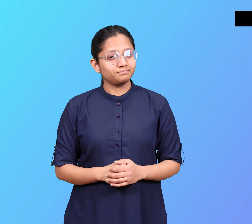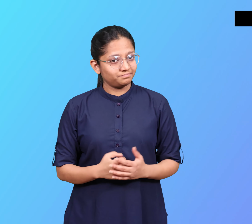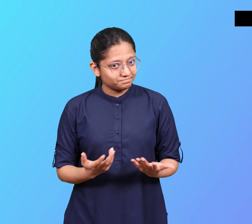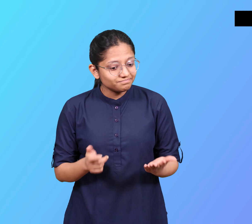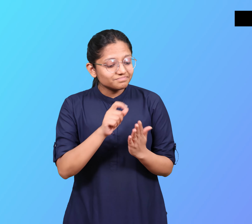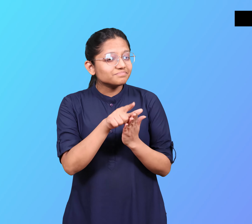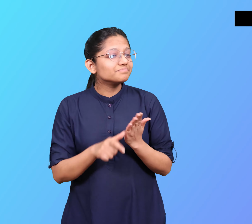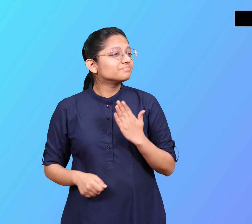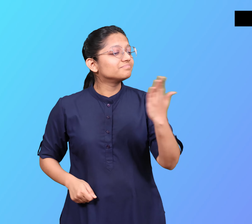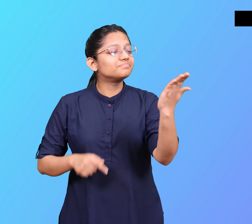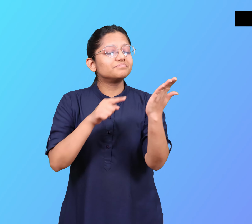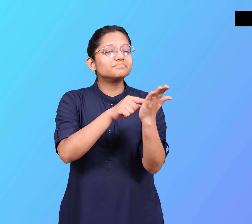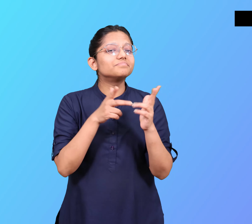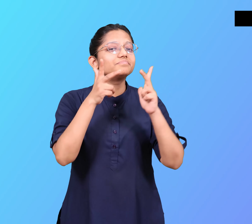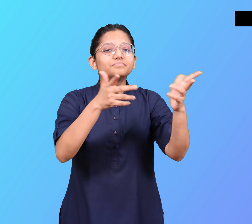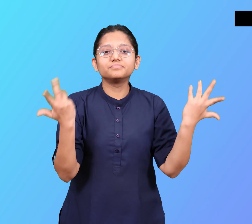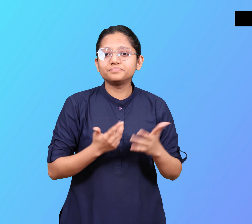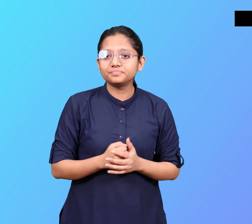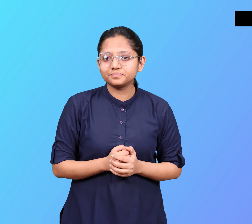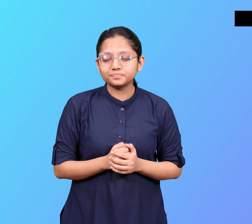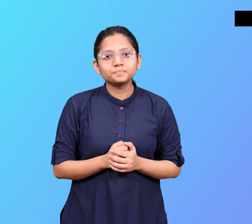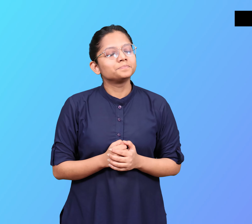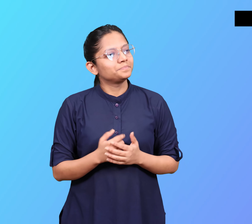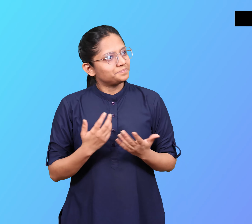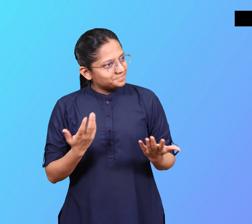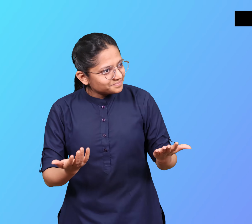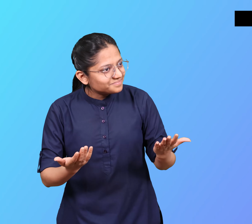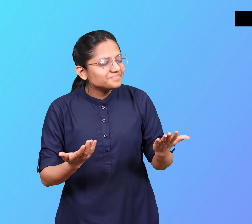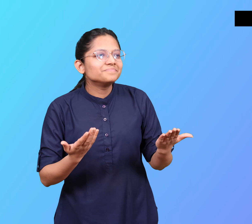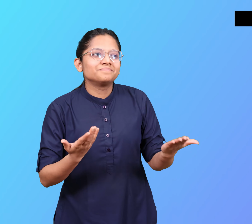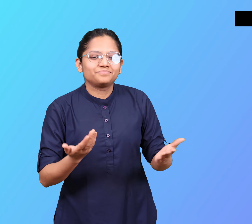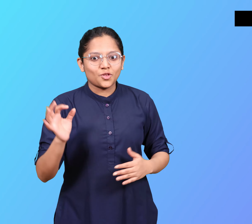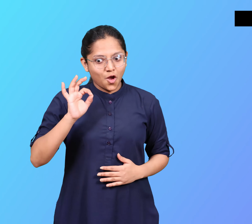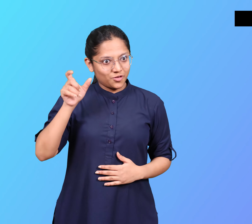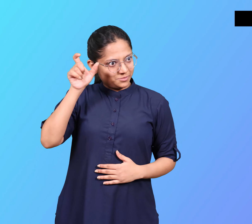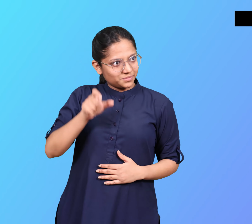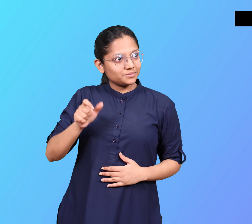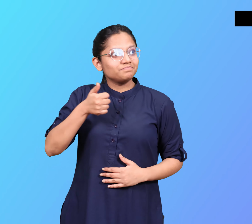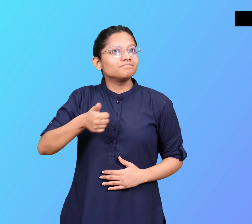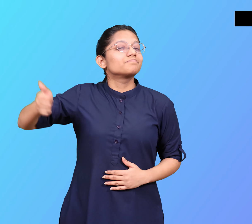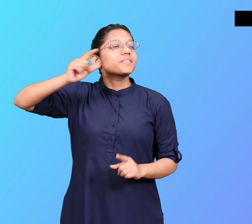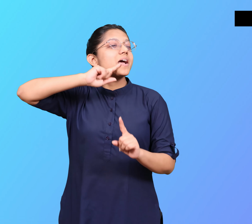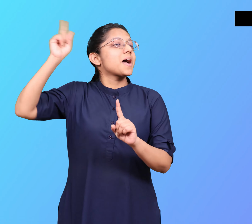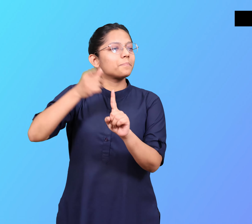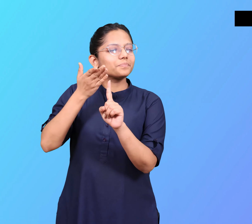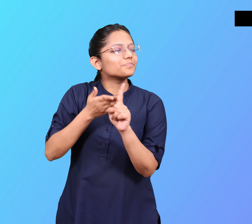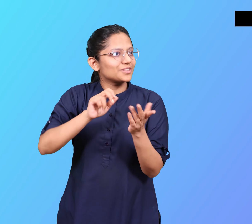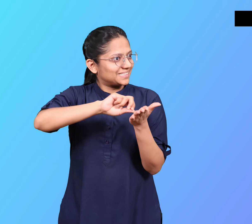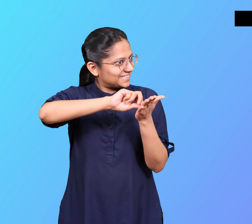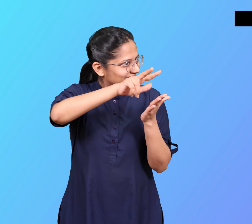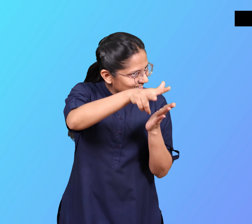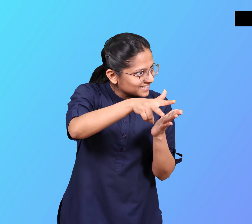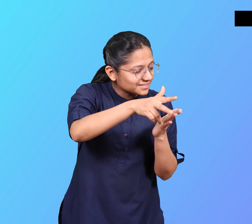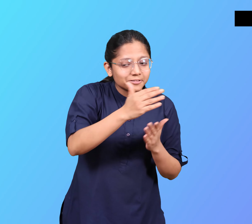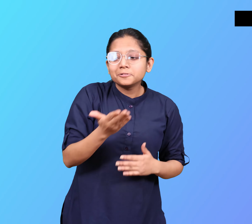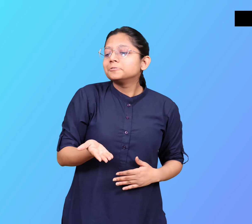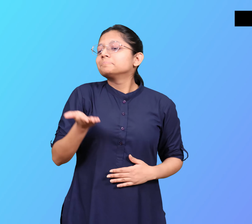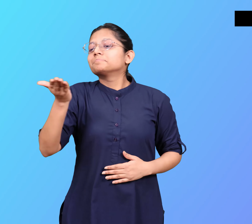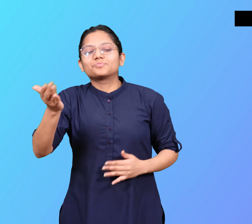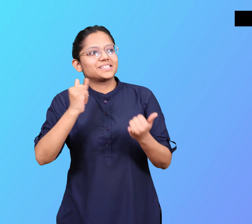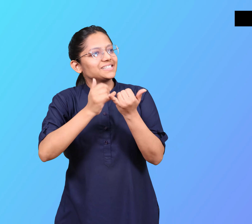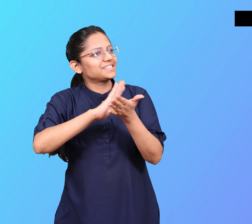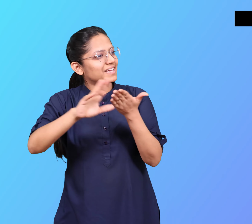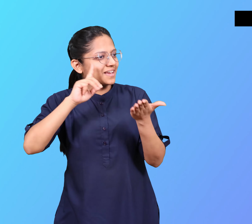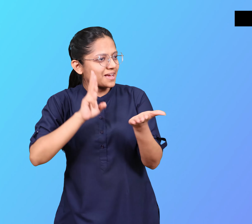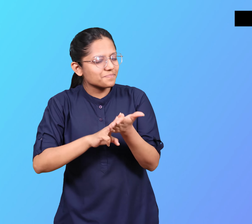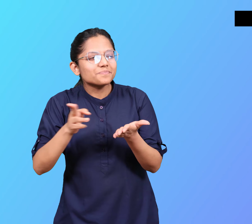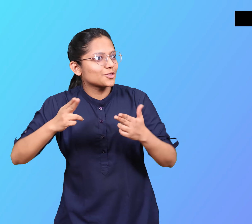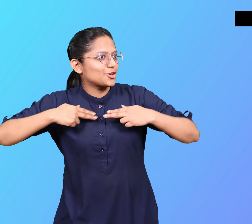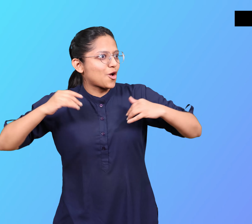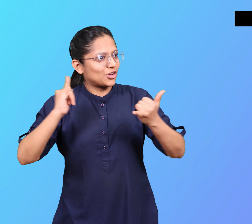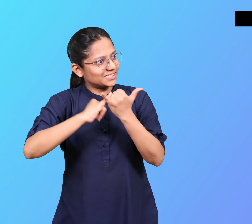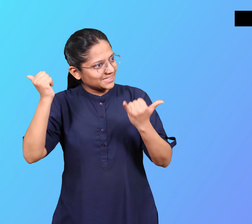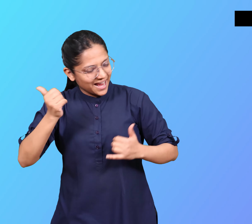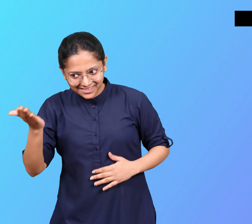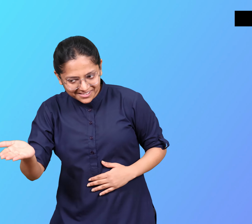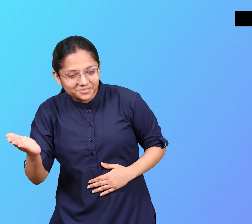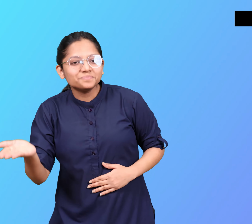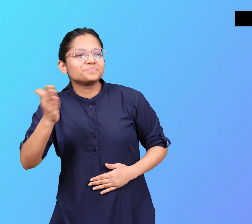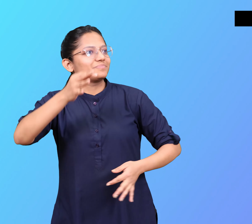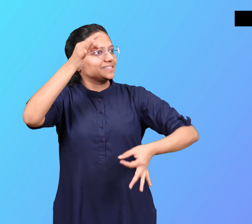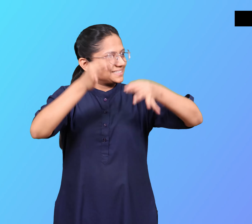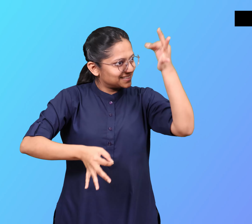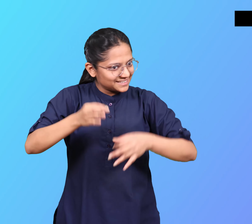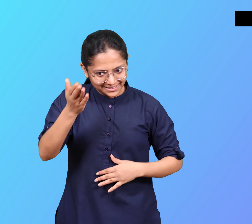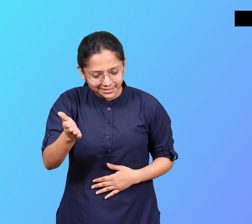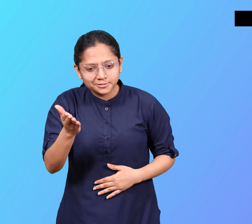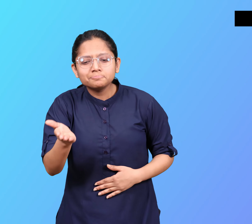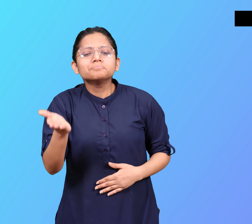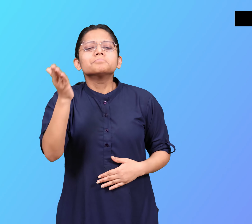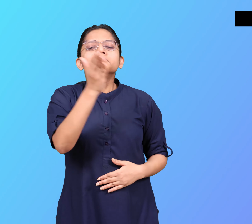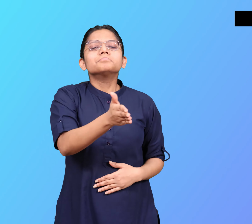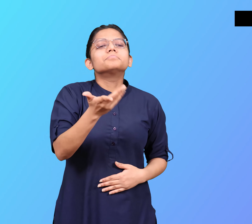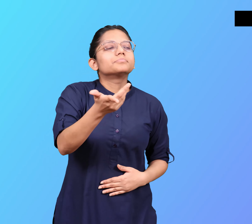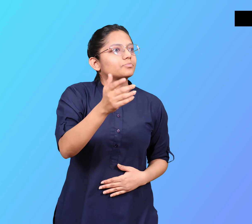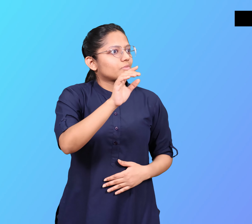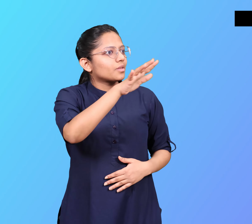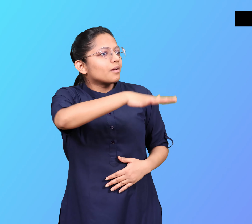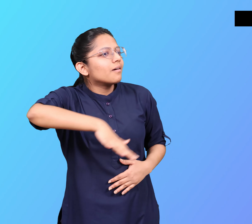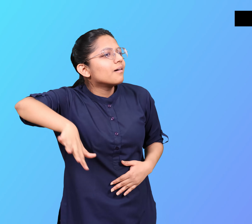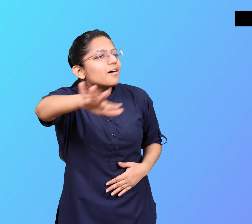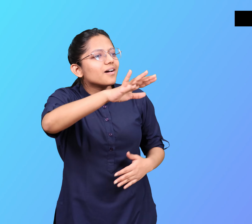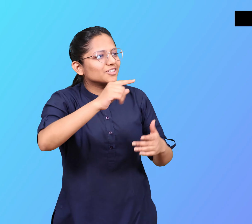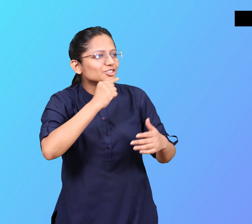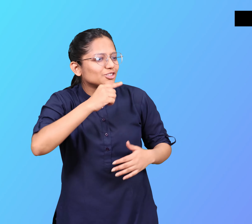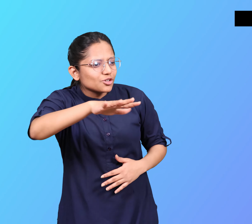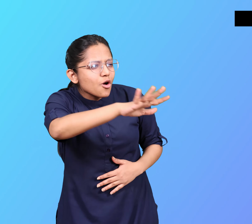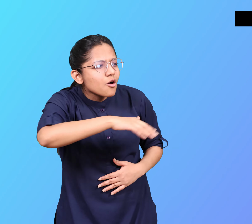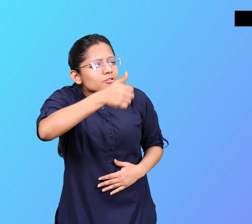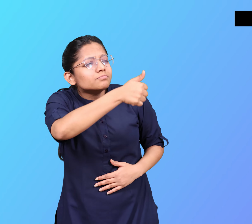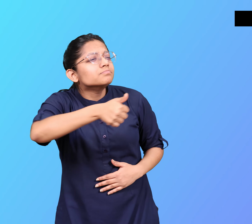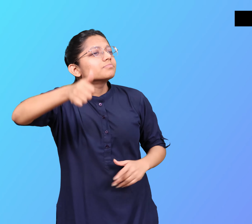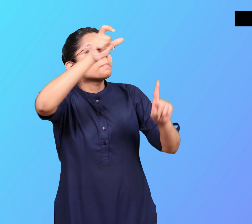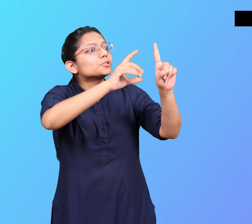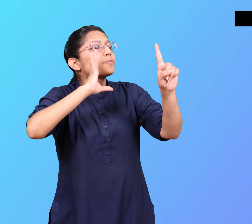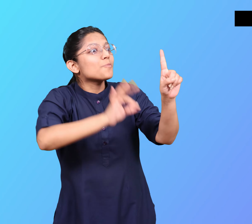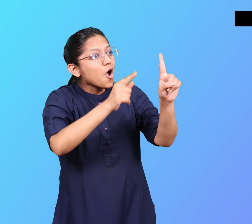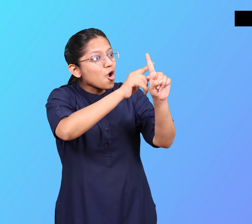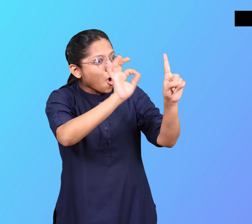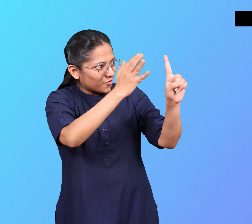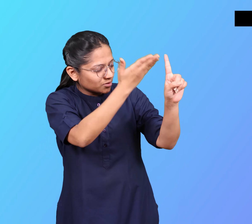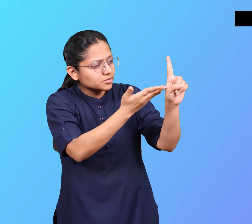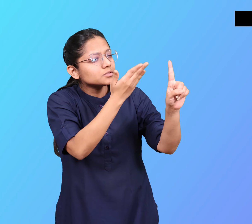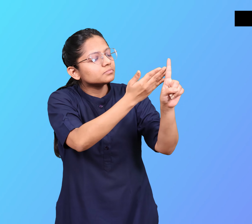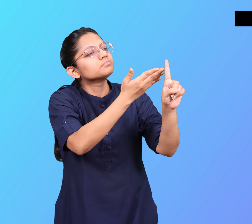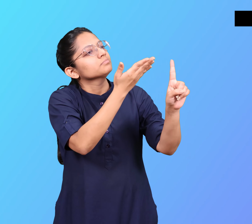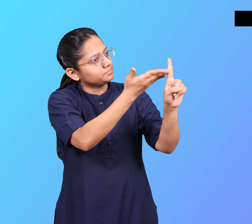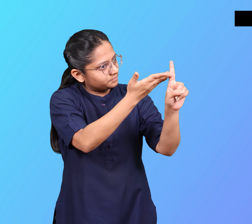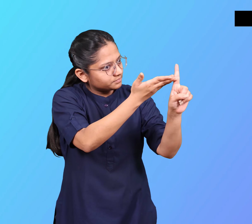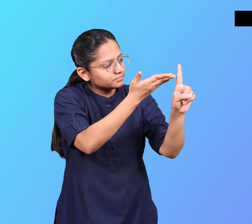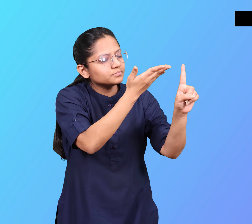From Rehum the commanding officer and Shimshai the secretary, and from the judges and important officials over the men from Tripolis, Persia,